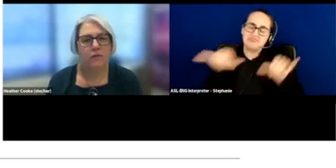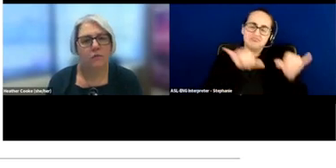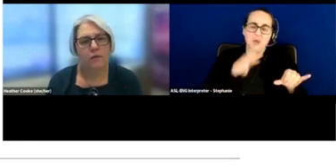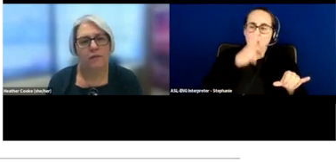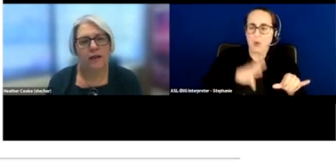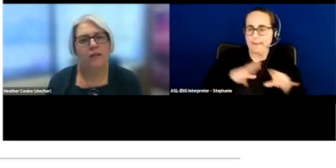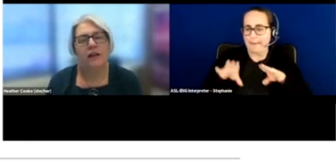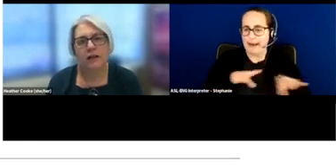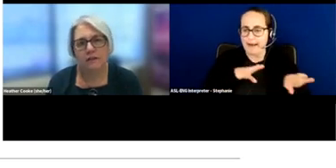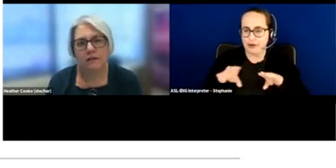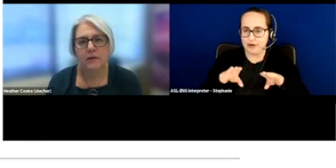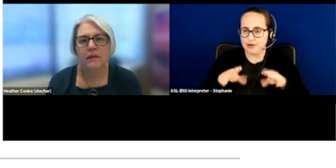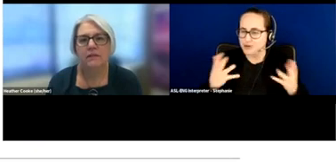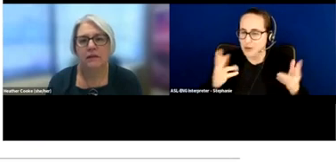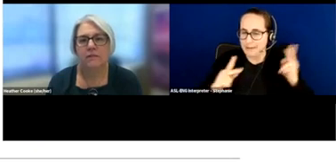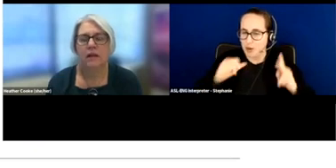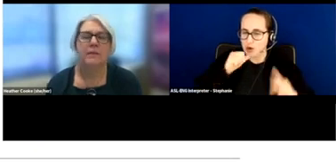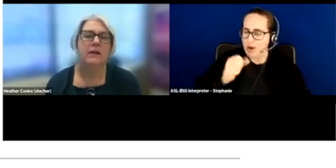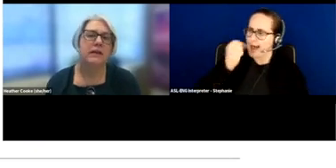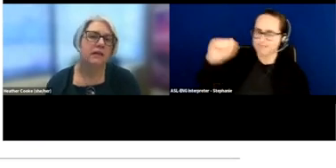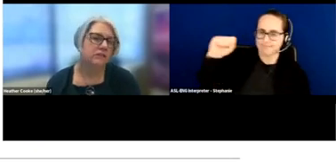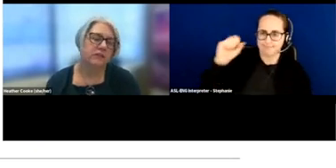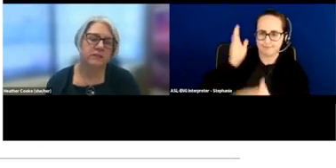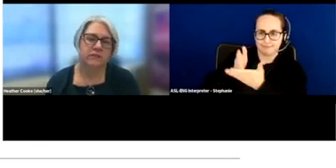And so the healthcare AIDS experiences appear illustrative